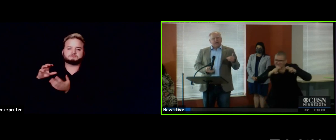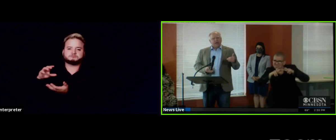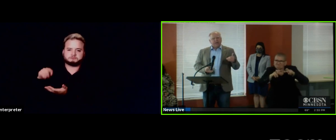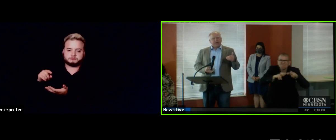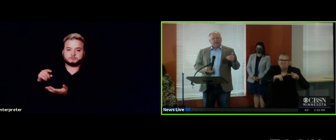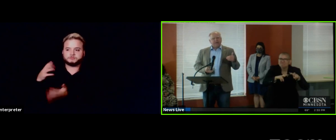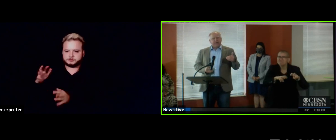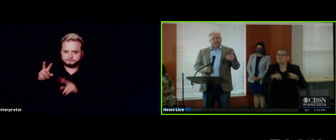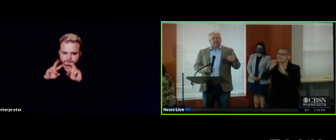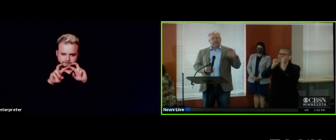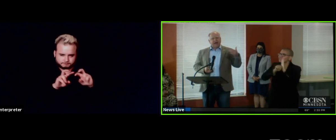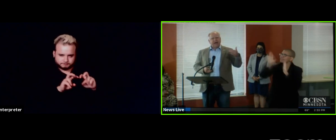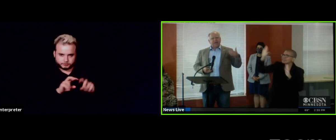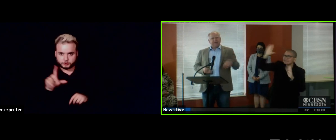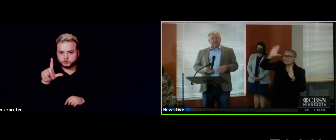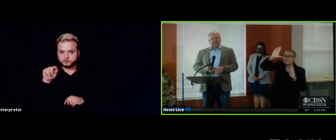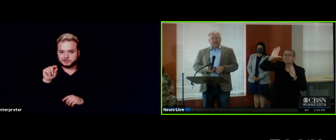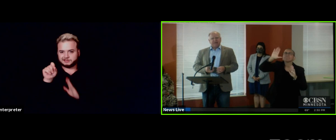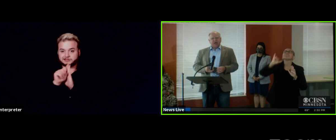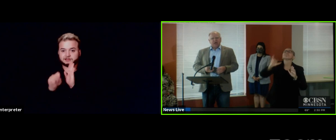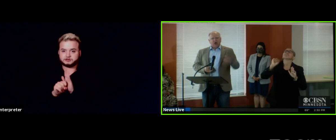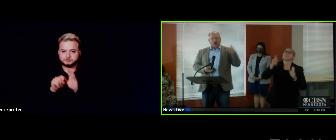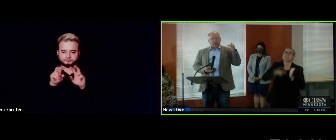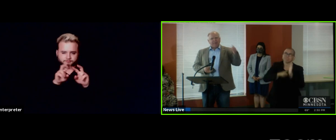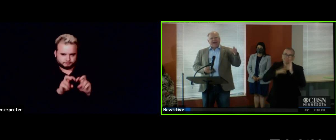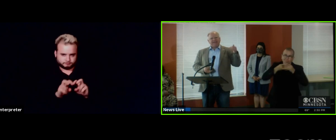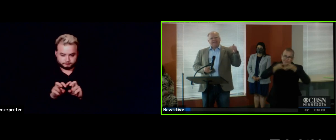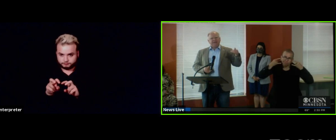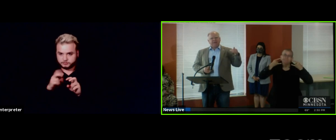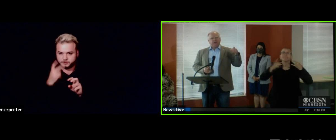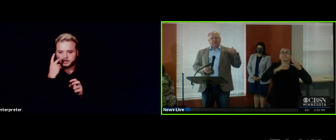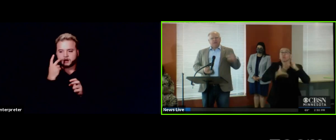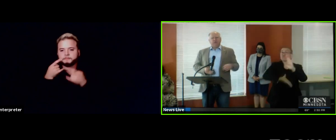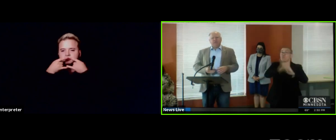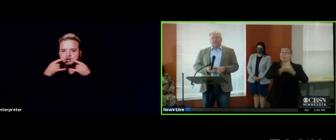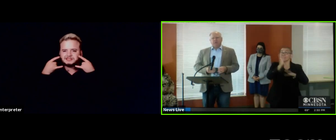economic activity is as high as many states, our mask adherence was the lowest of the twenty